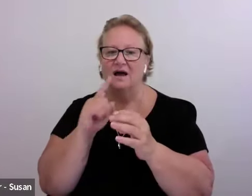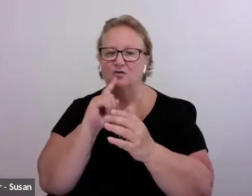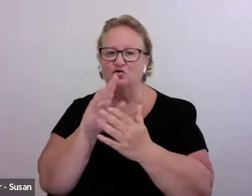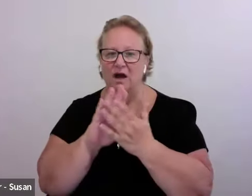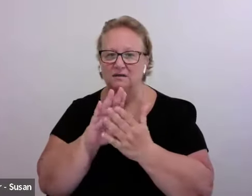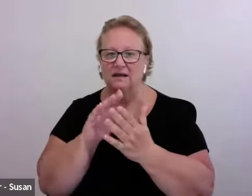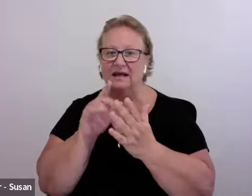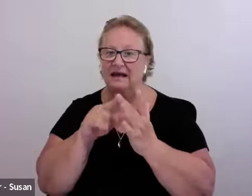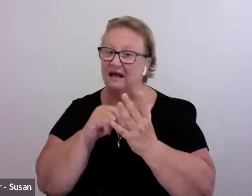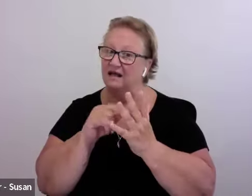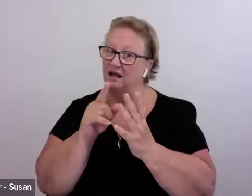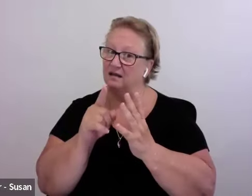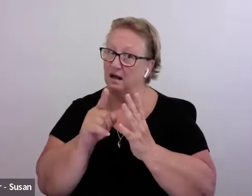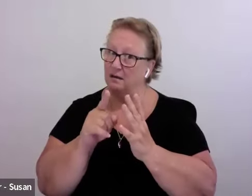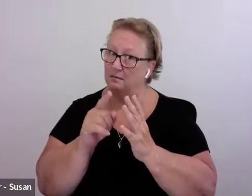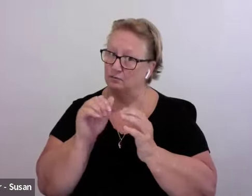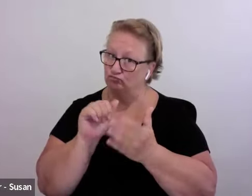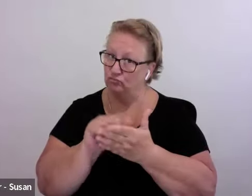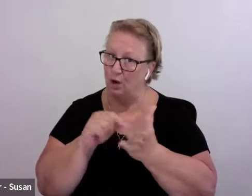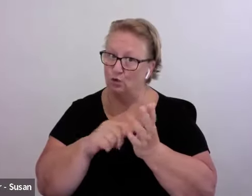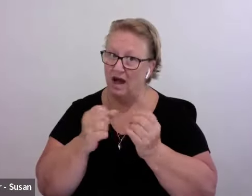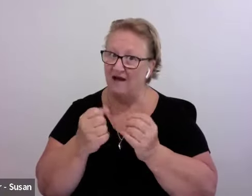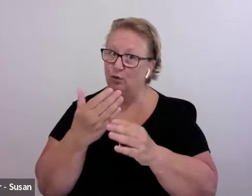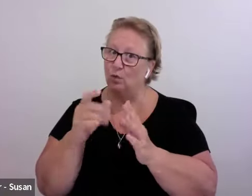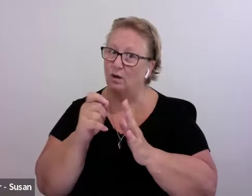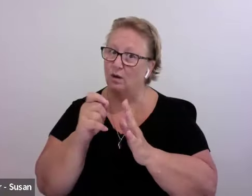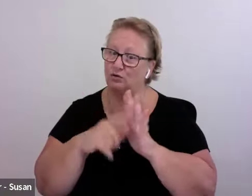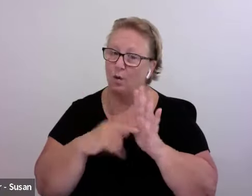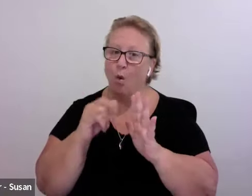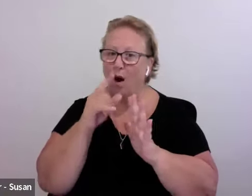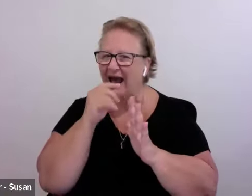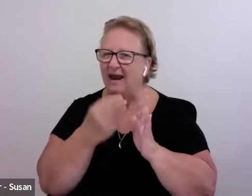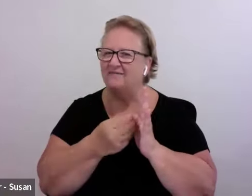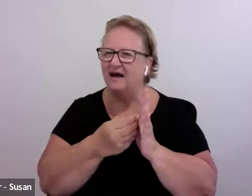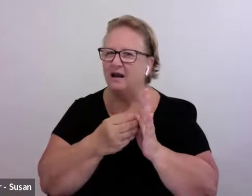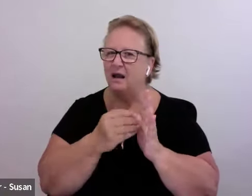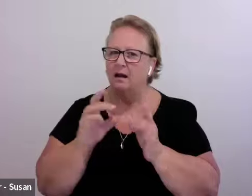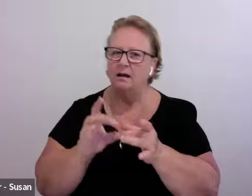Mary, can I throw another one in then? Is that alright? MARY: Yes. SUE: One of the questions in